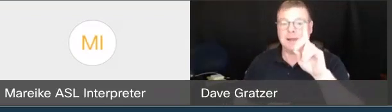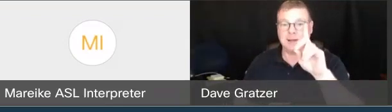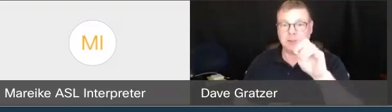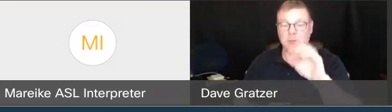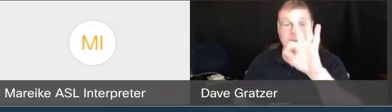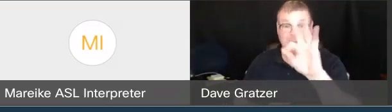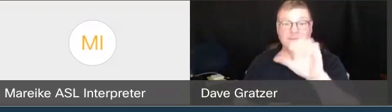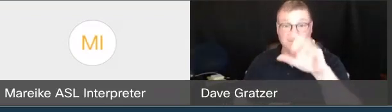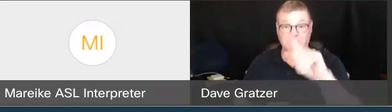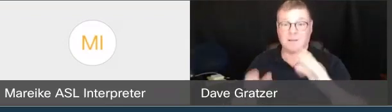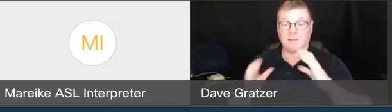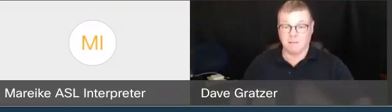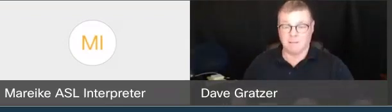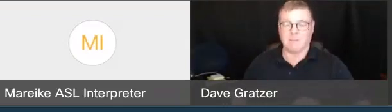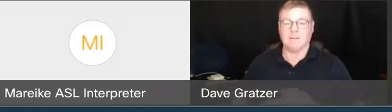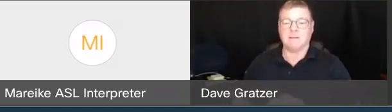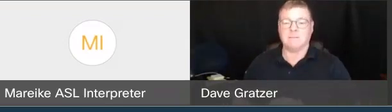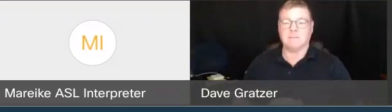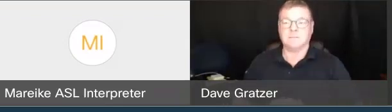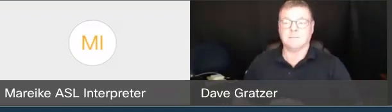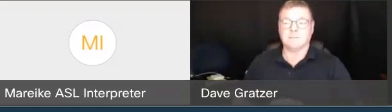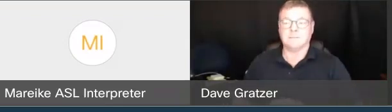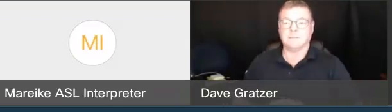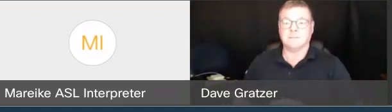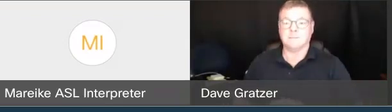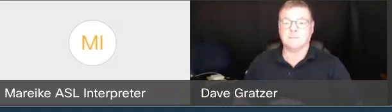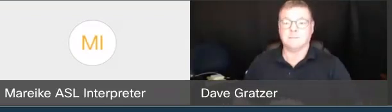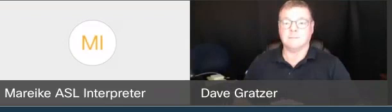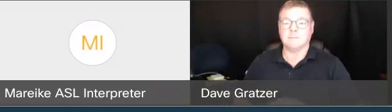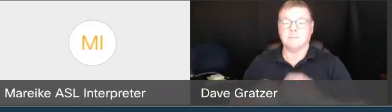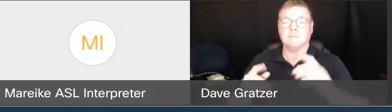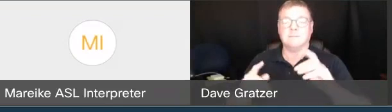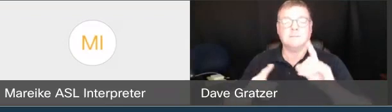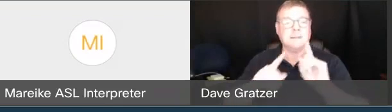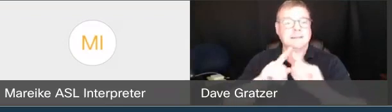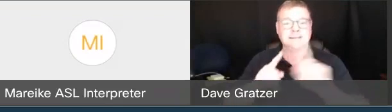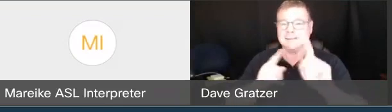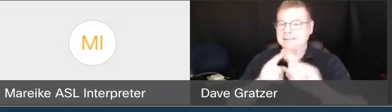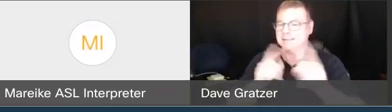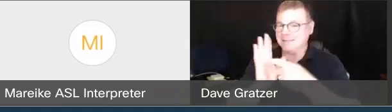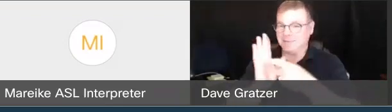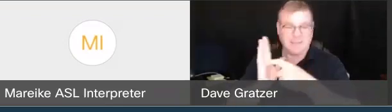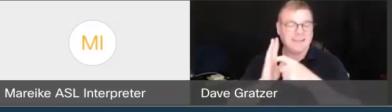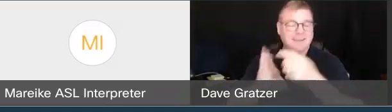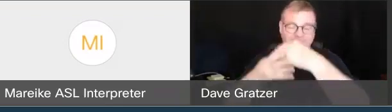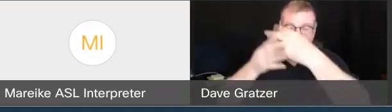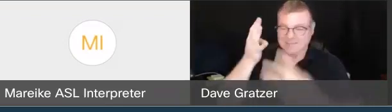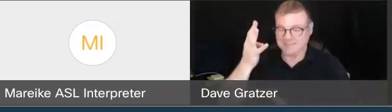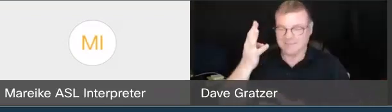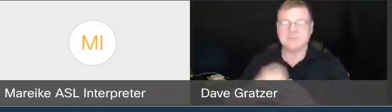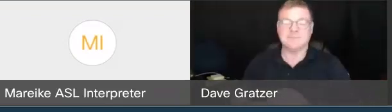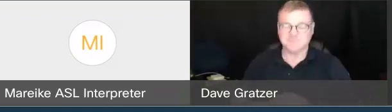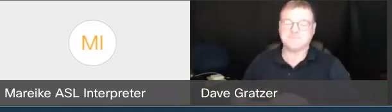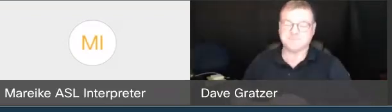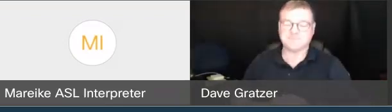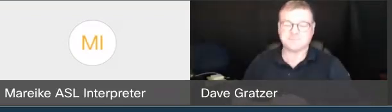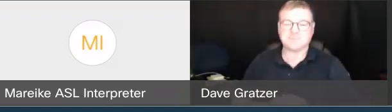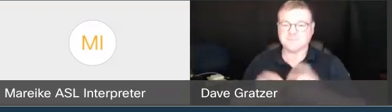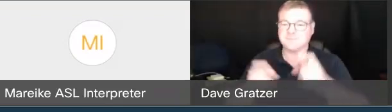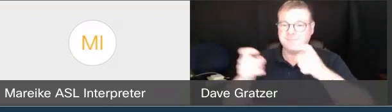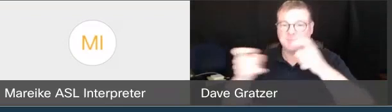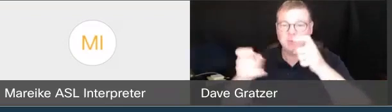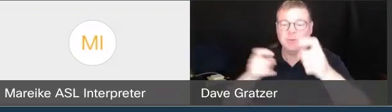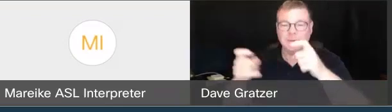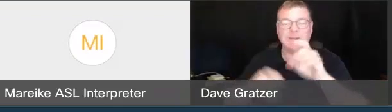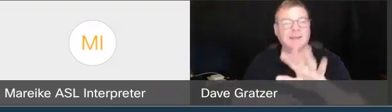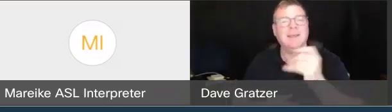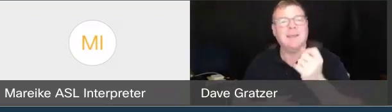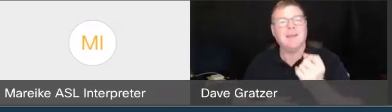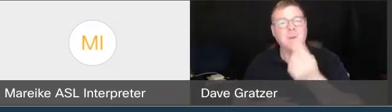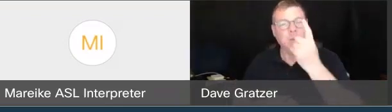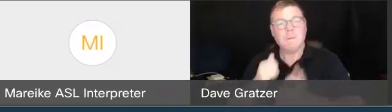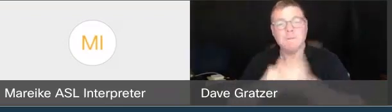have an assortment of different mandates over their heads. So one of the most common ones is an